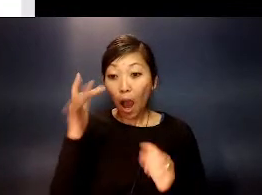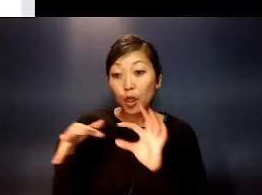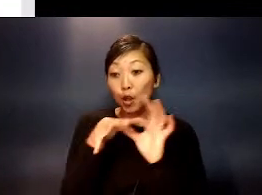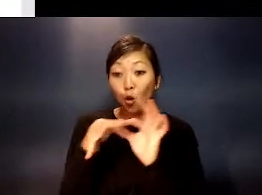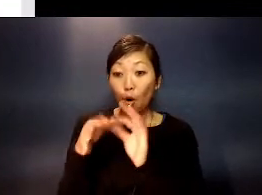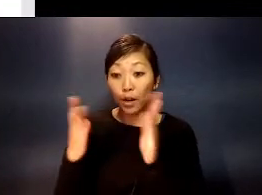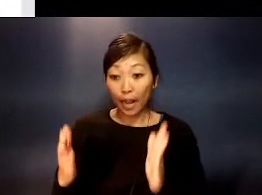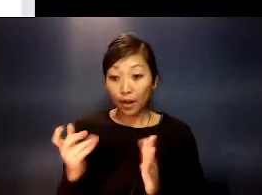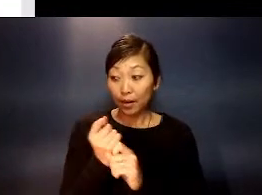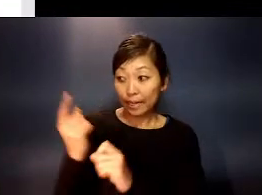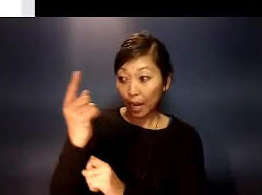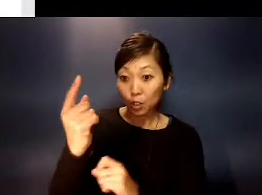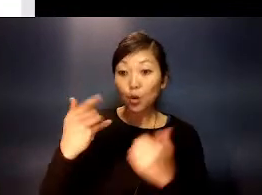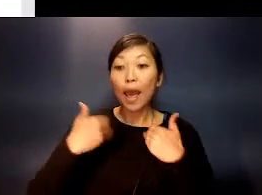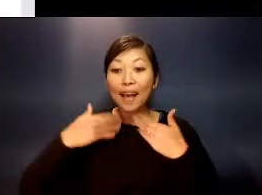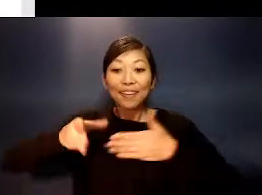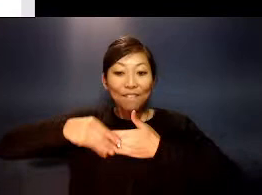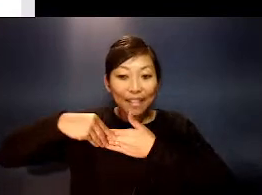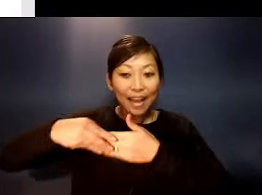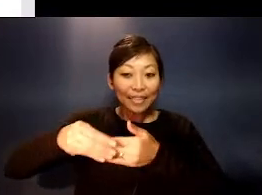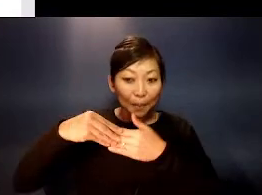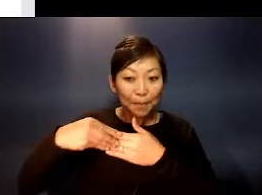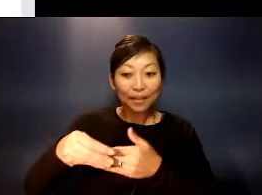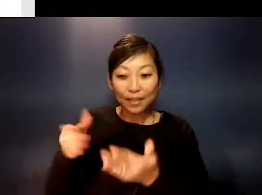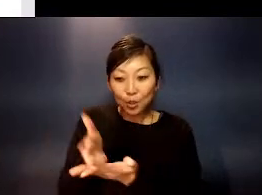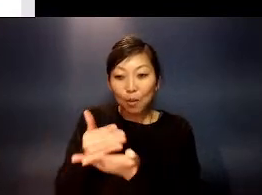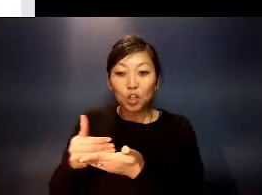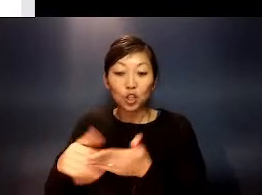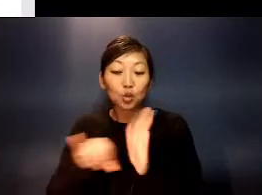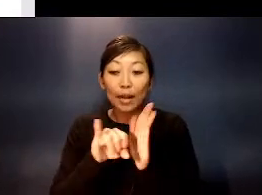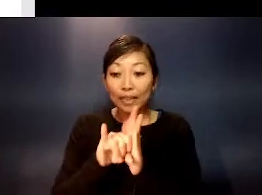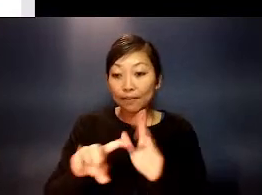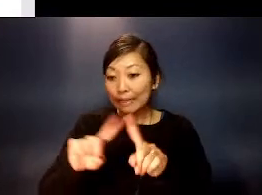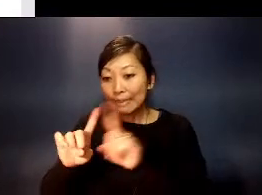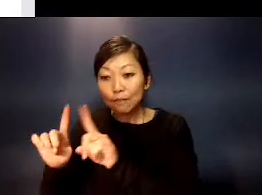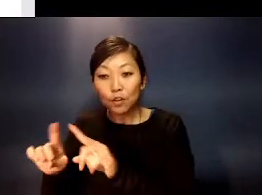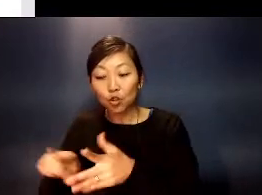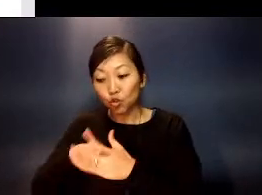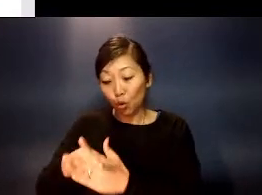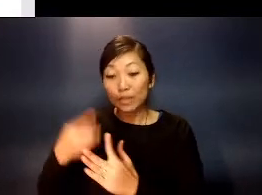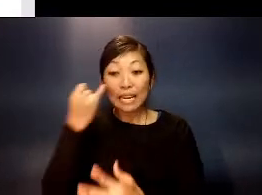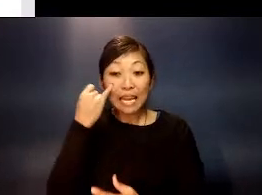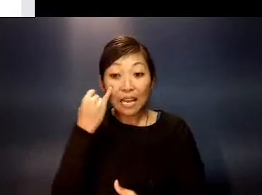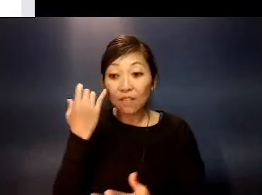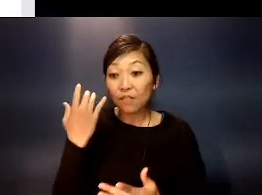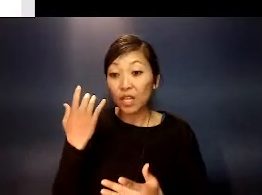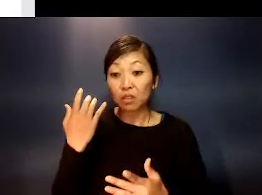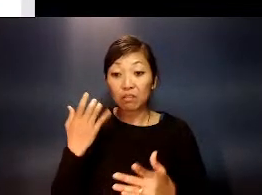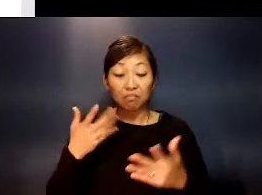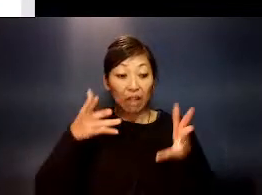THE COORDINATOR'S OFFICE THAT ARE SHORT STAFFED IF GREATER MSP TURNS OUT TO BE A PRIORITY OVER SOME OTHER ASPECT OF THE COORDINATOR'S BUDGET.